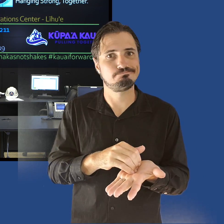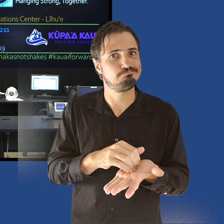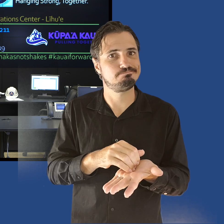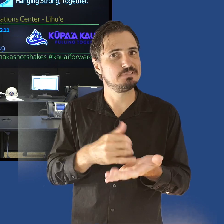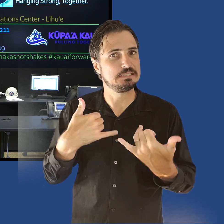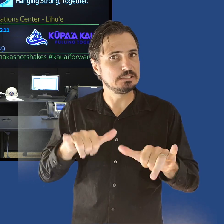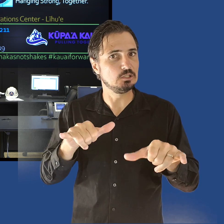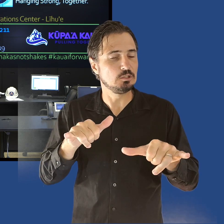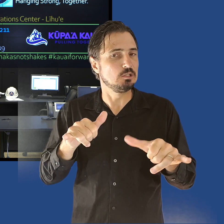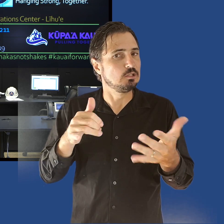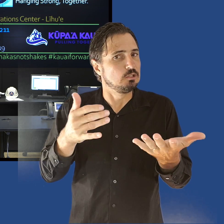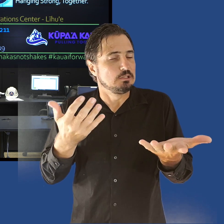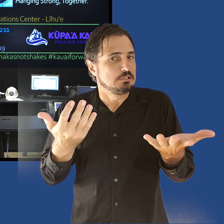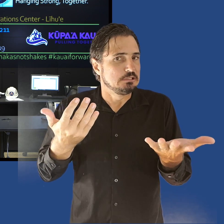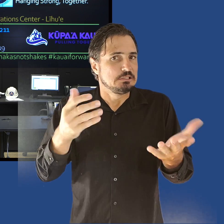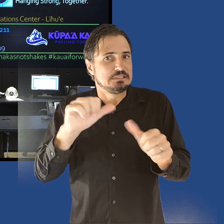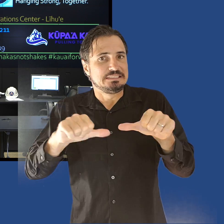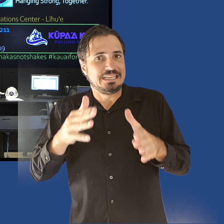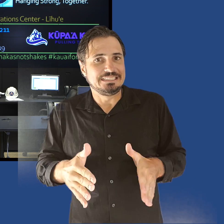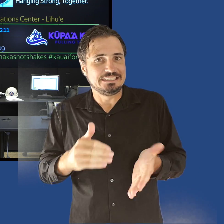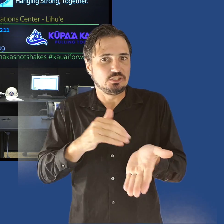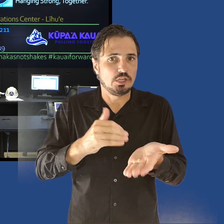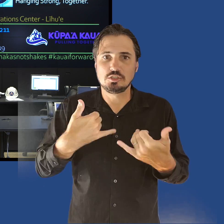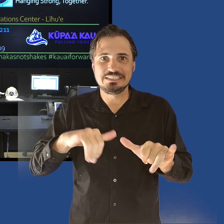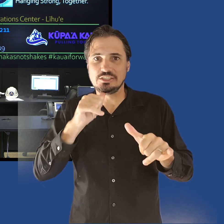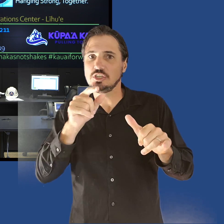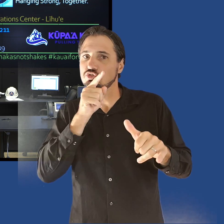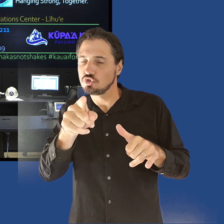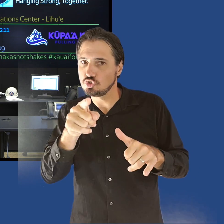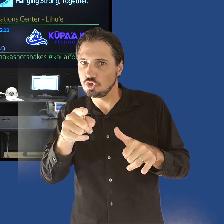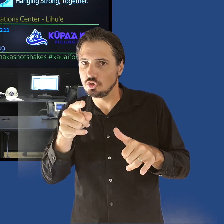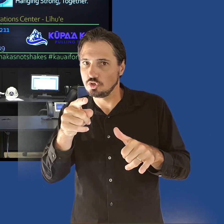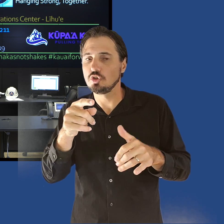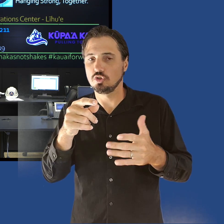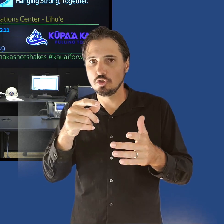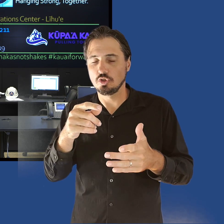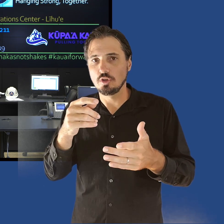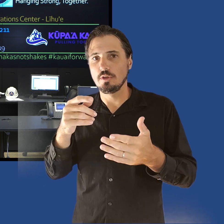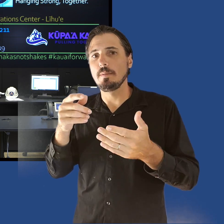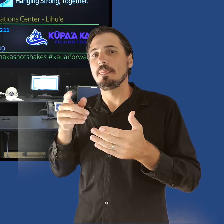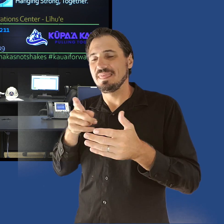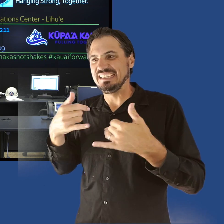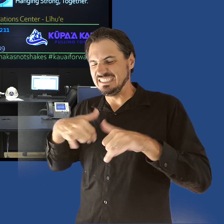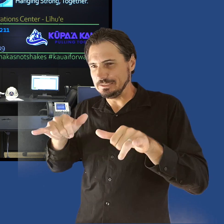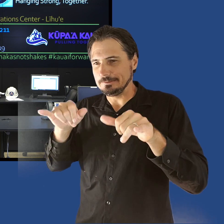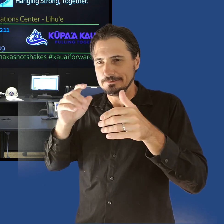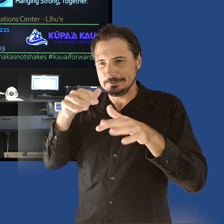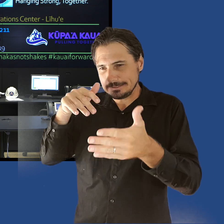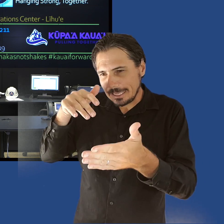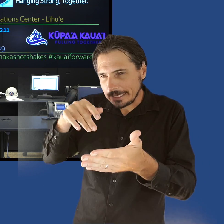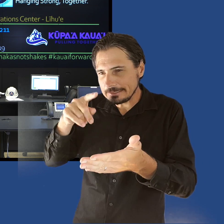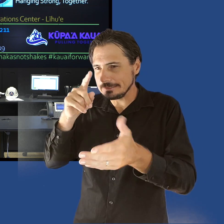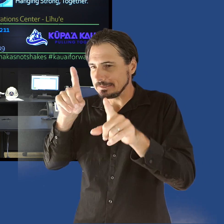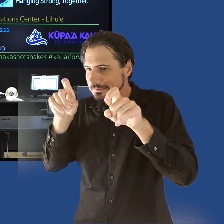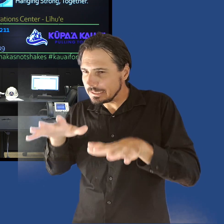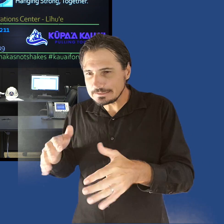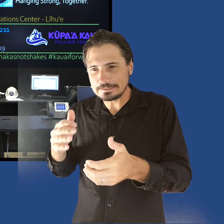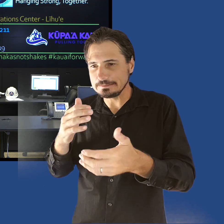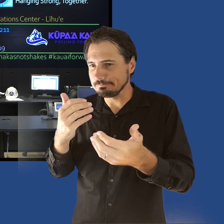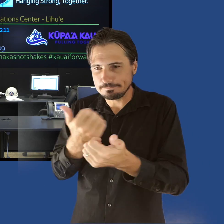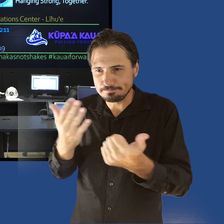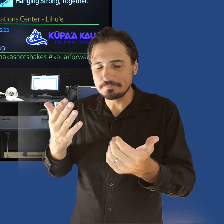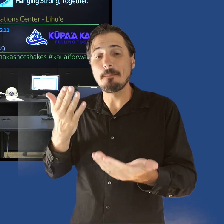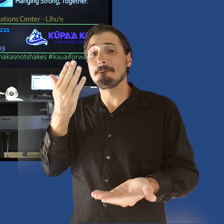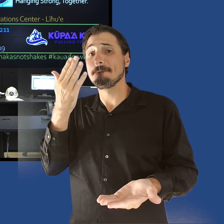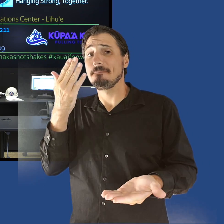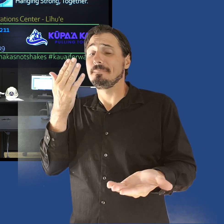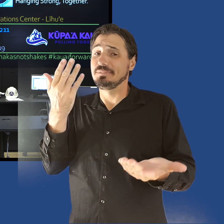The current medical evidence is still studying that, so we don’t yet know whether there is an immunity, or how long that immunity might last.